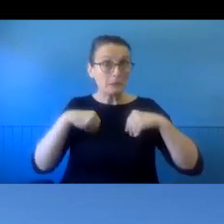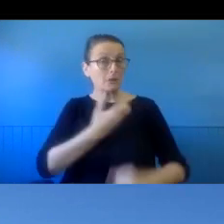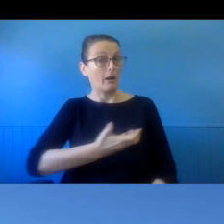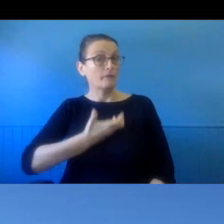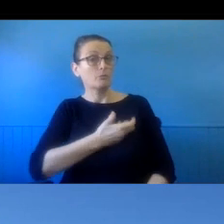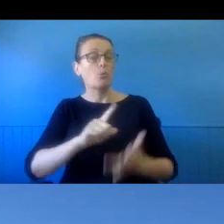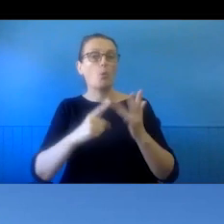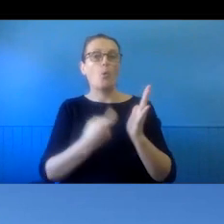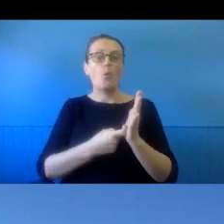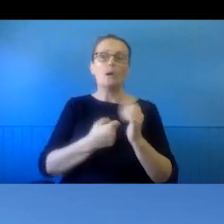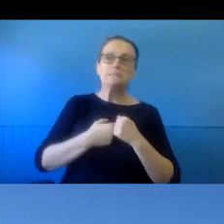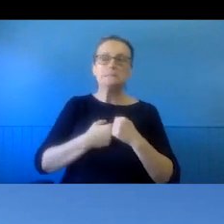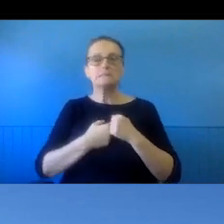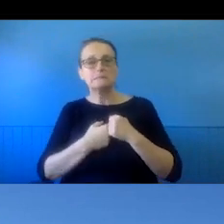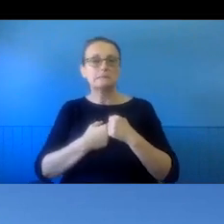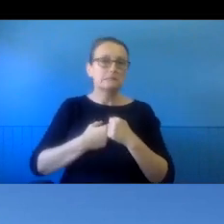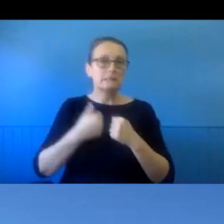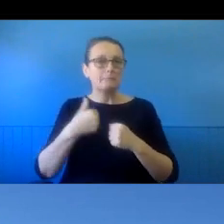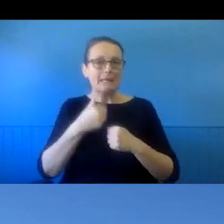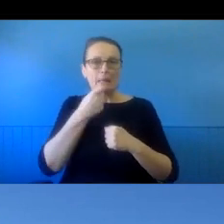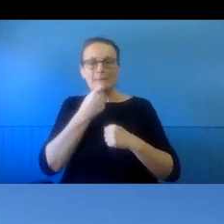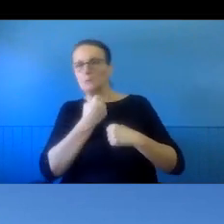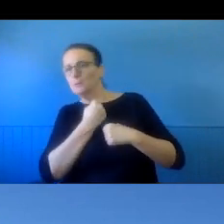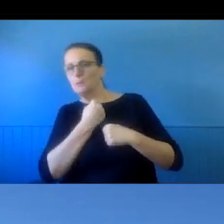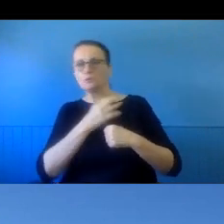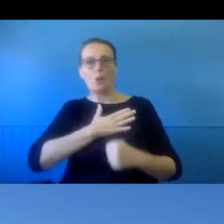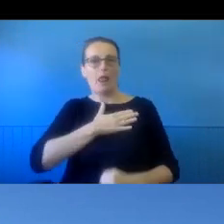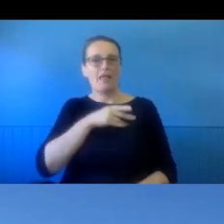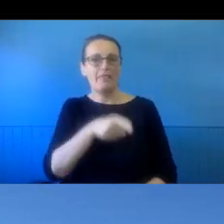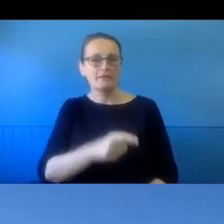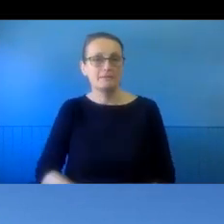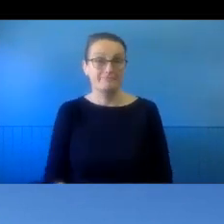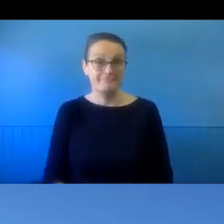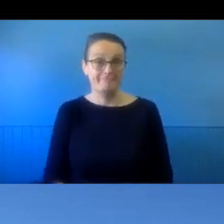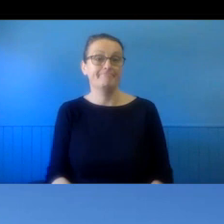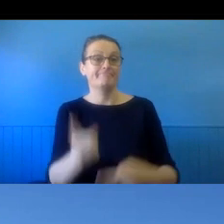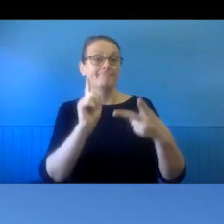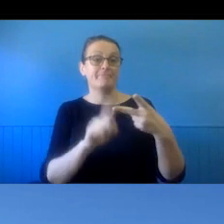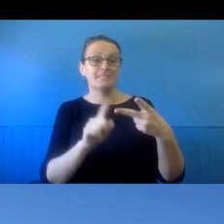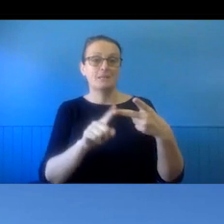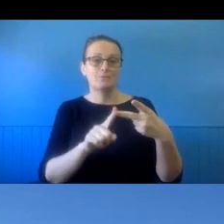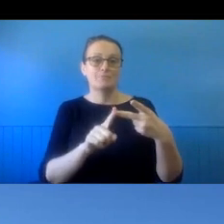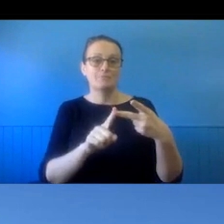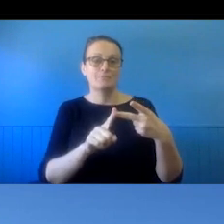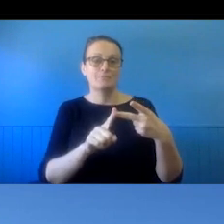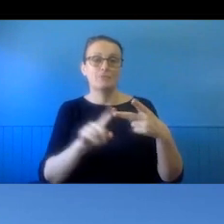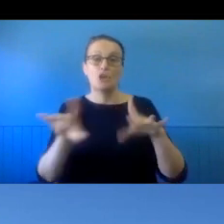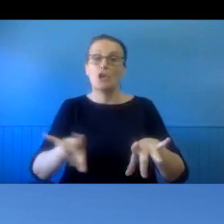something I'm somewhat allergic to? The second is, "The Australian arts